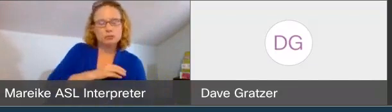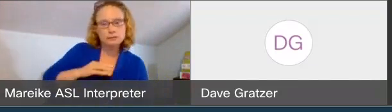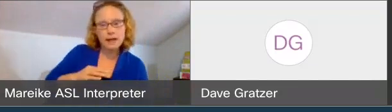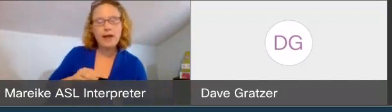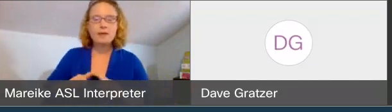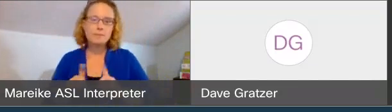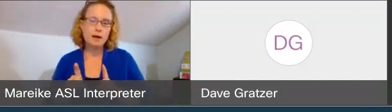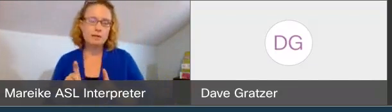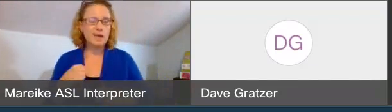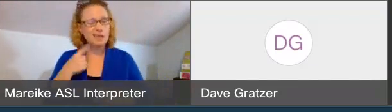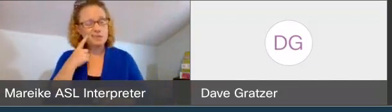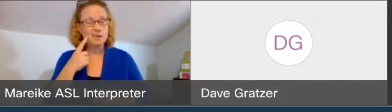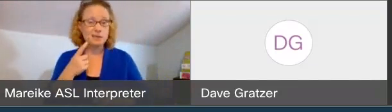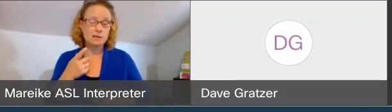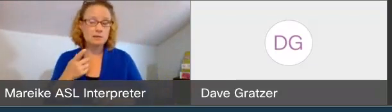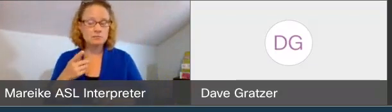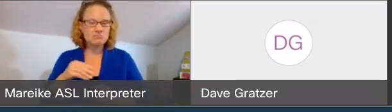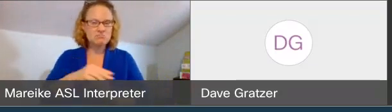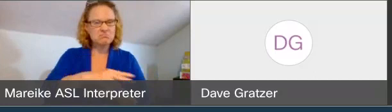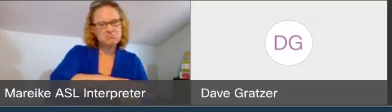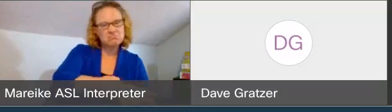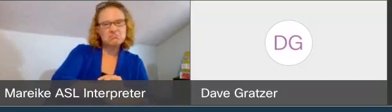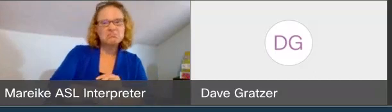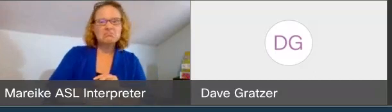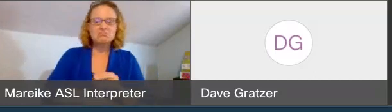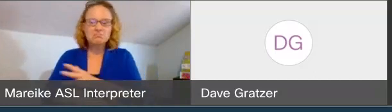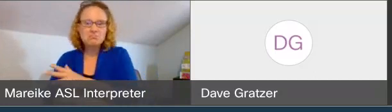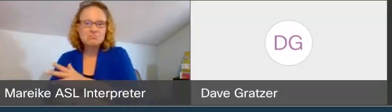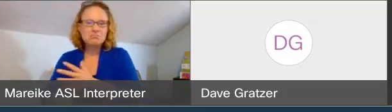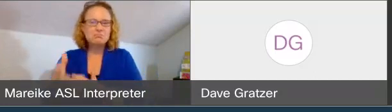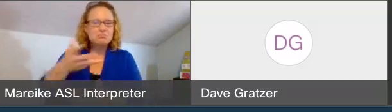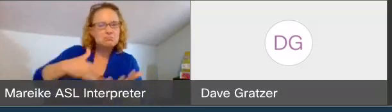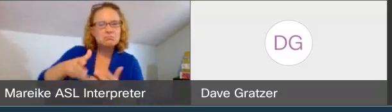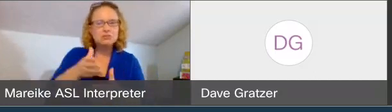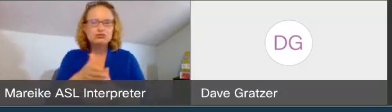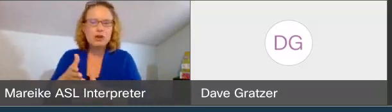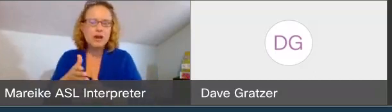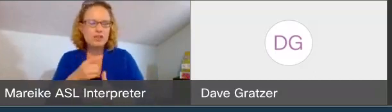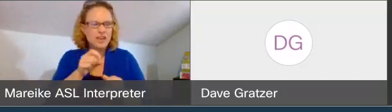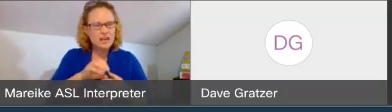I think in many ways they can, for example, do the coordination when people are incarcerated, support